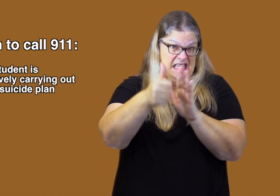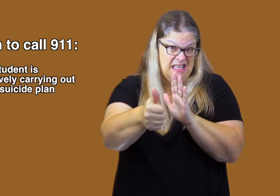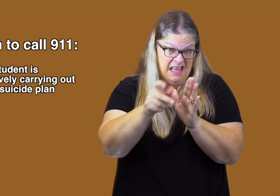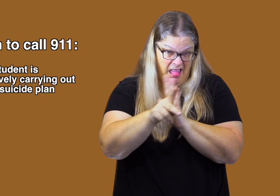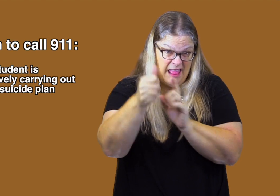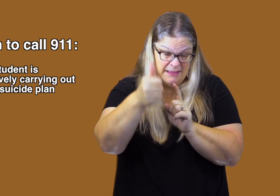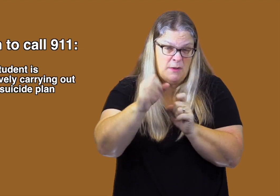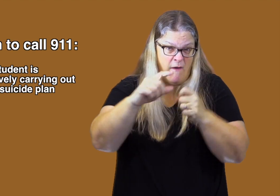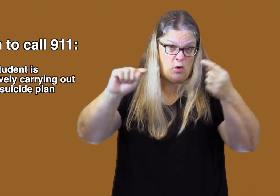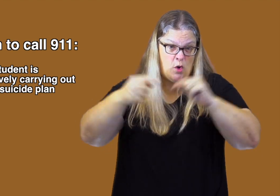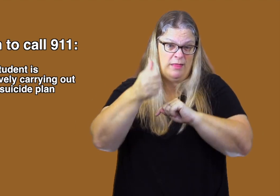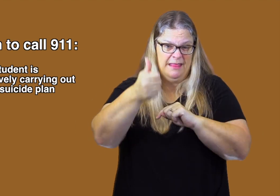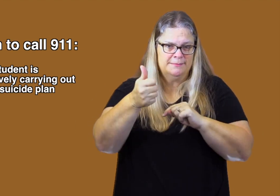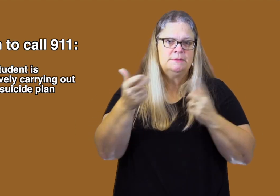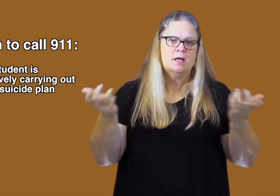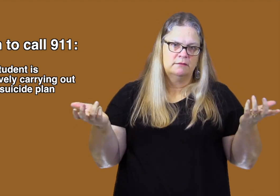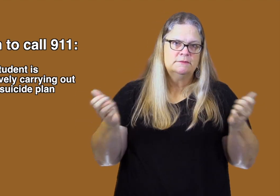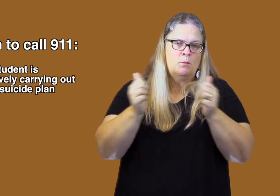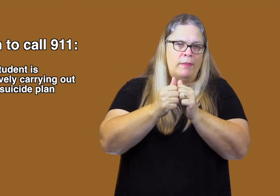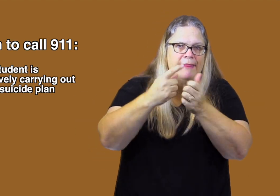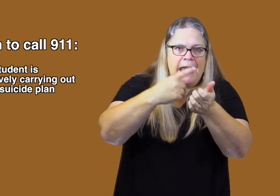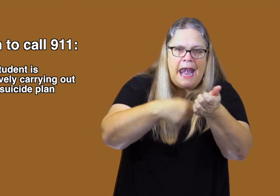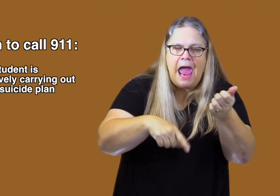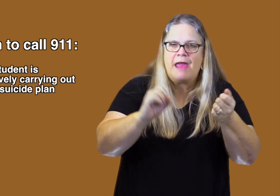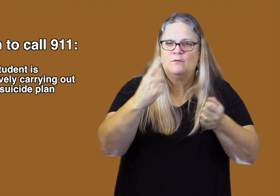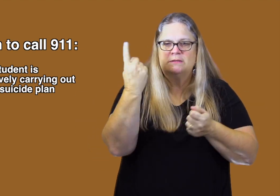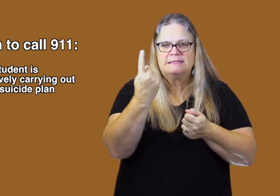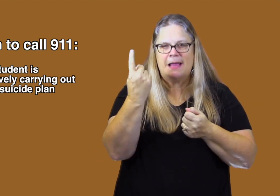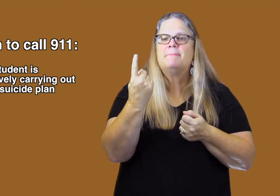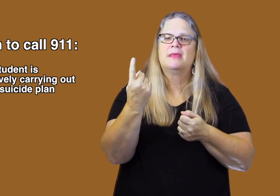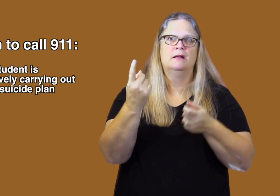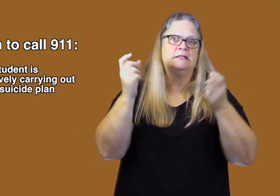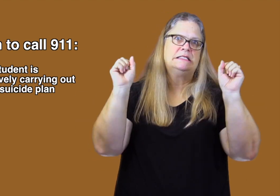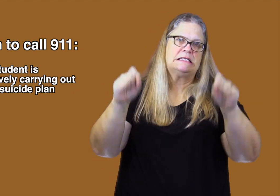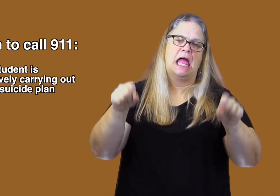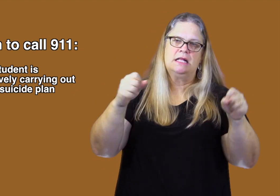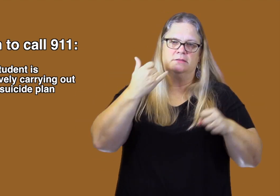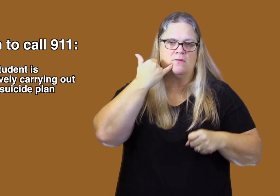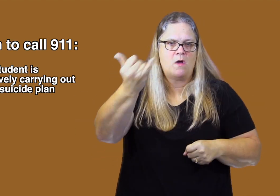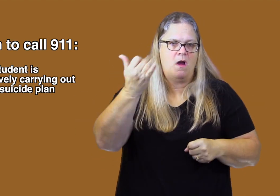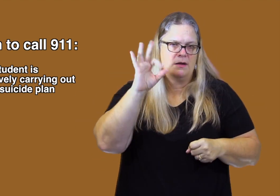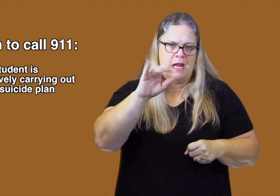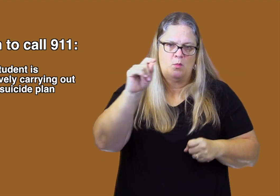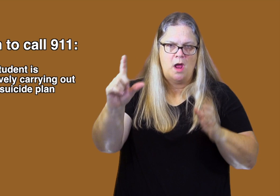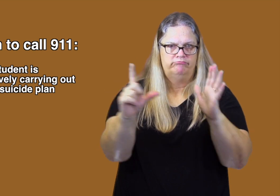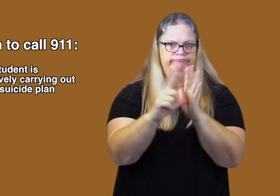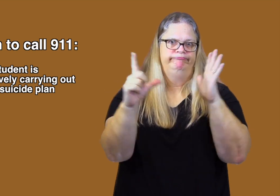or injuring themselves, if they have a knife or other means, call 911 right away.